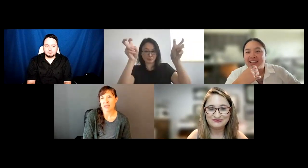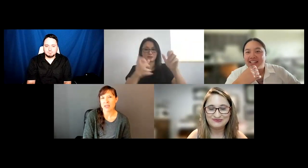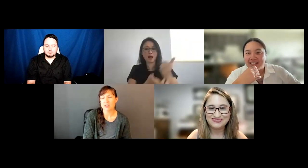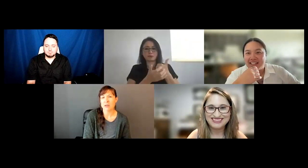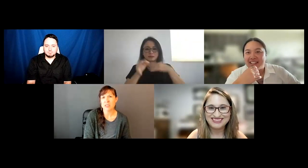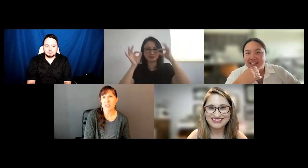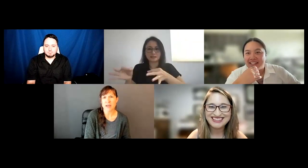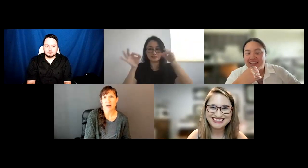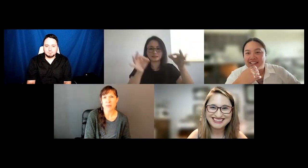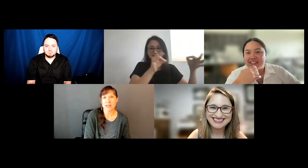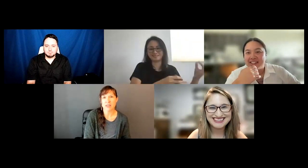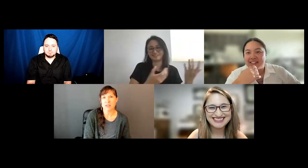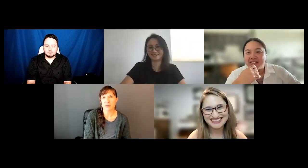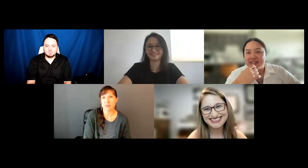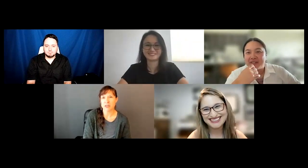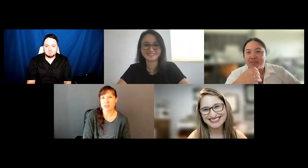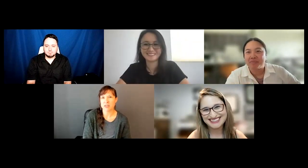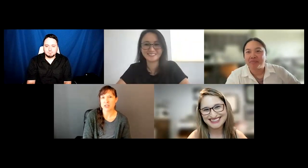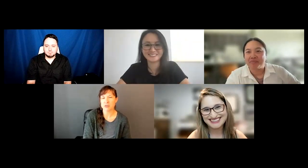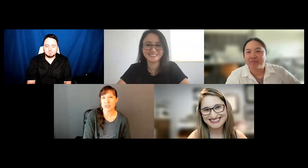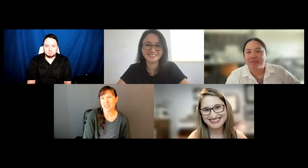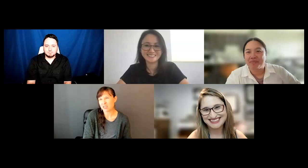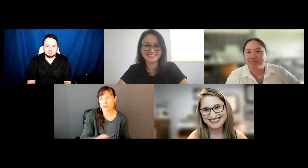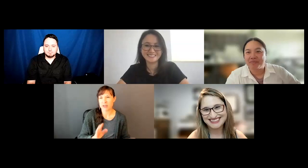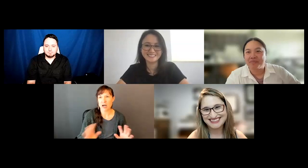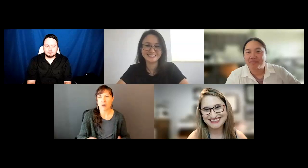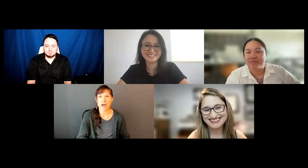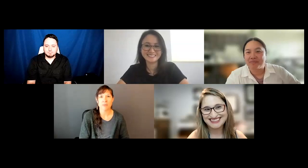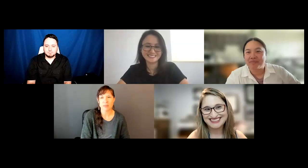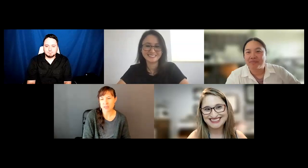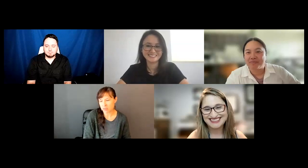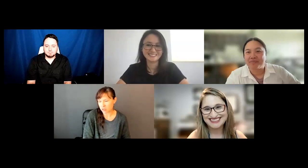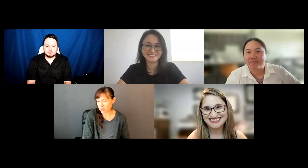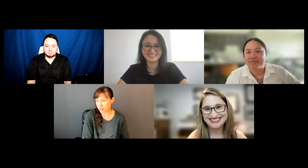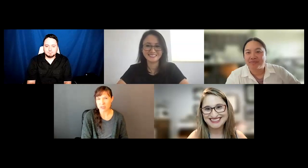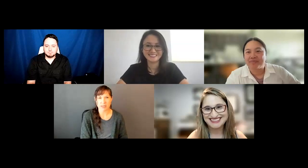So, by coming up with collections, it helps me steer where I'm gonna go with what I'm going to be producing.